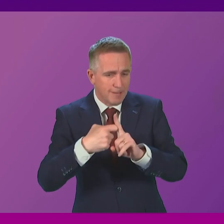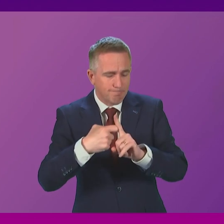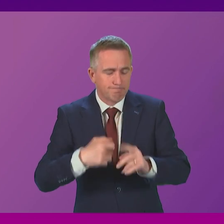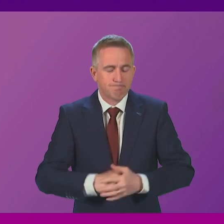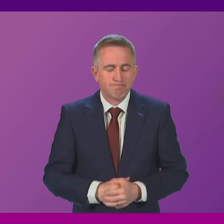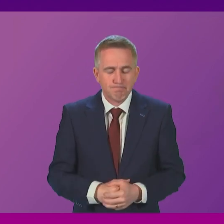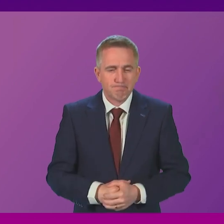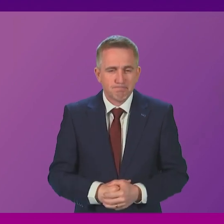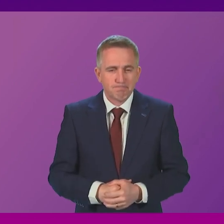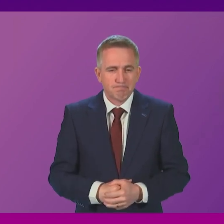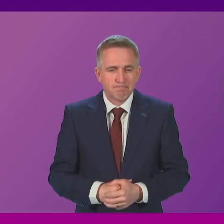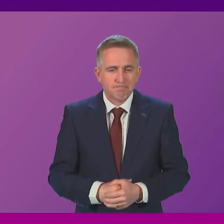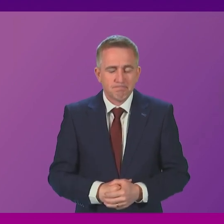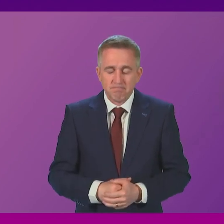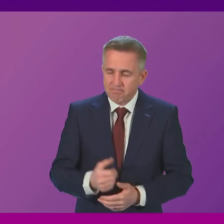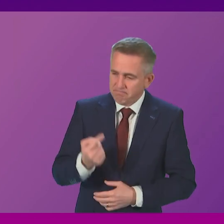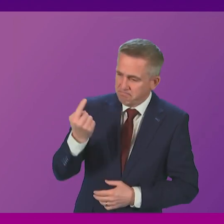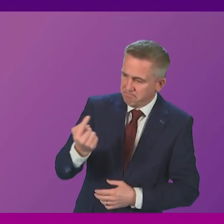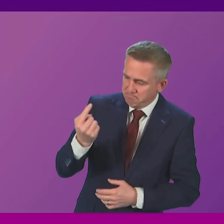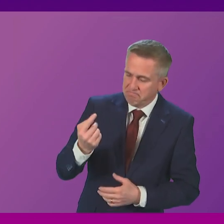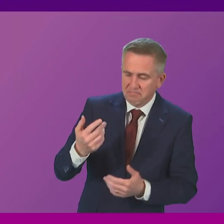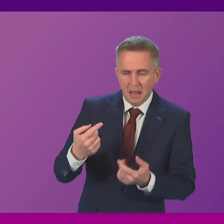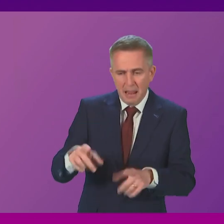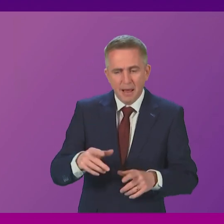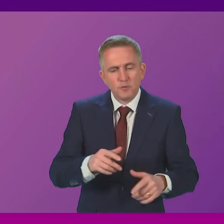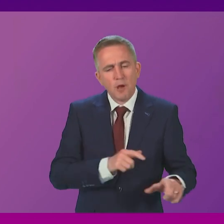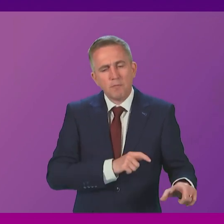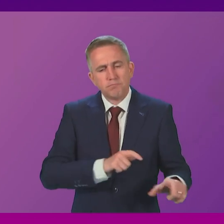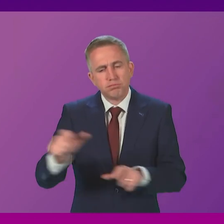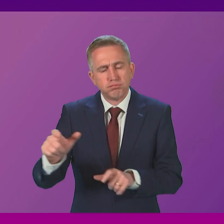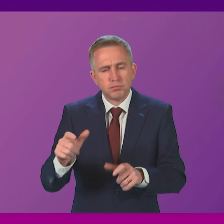It also represents the continuation of our historic agreement, which brought Greens into